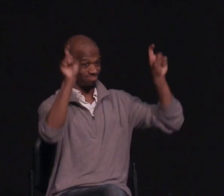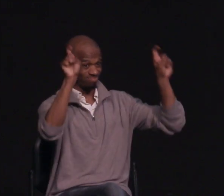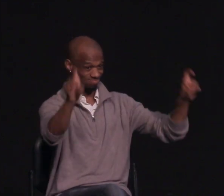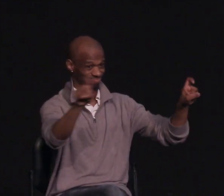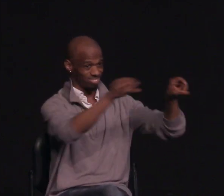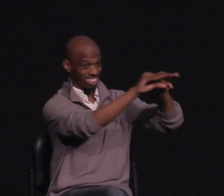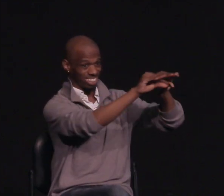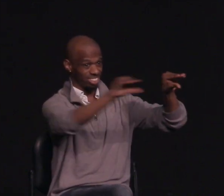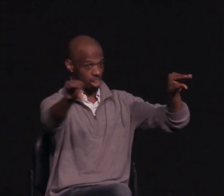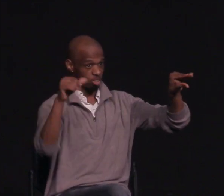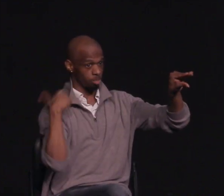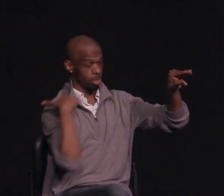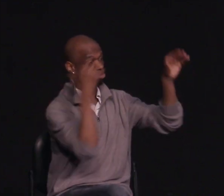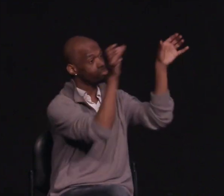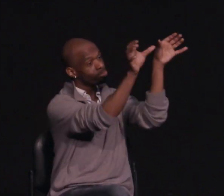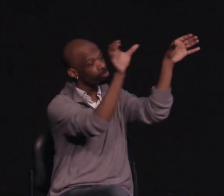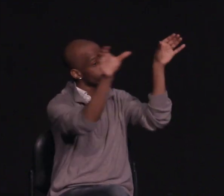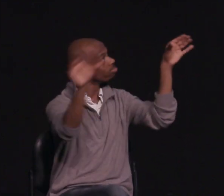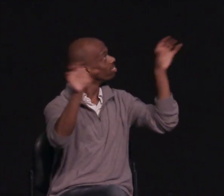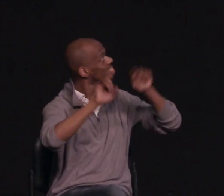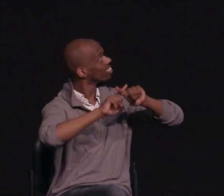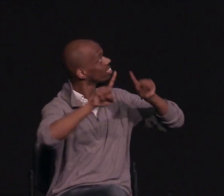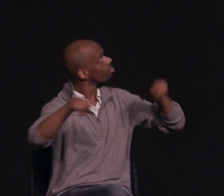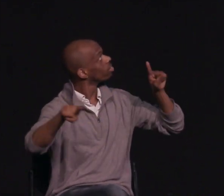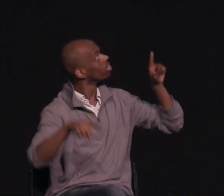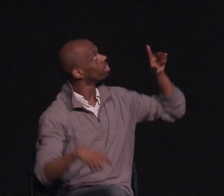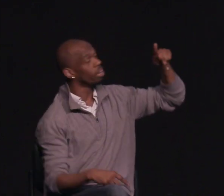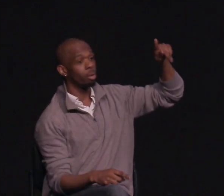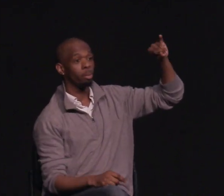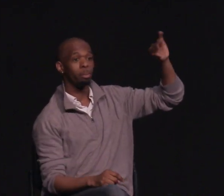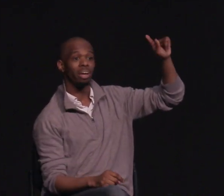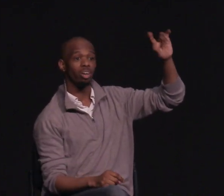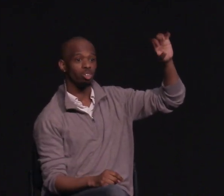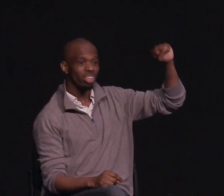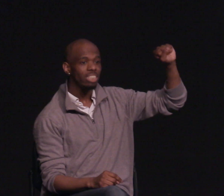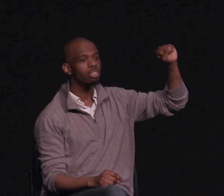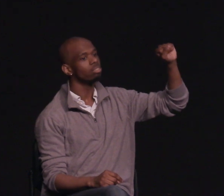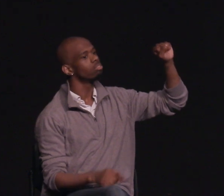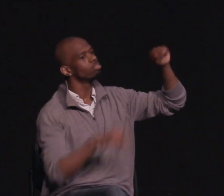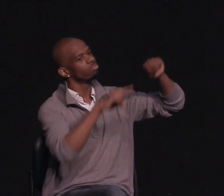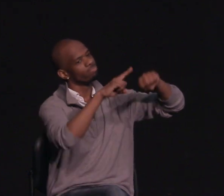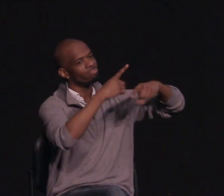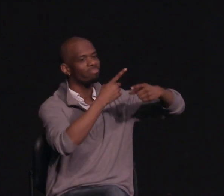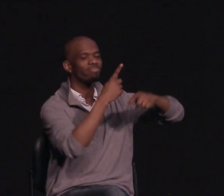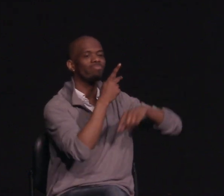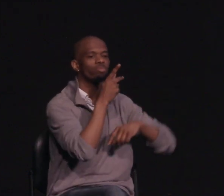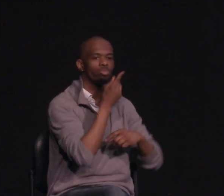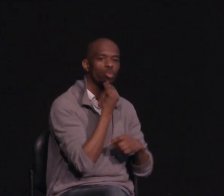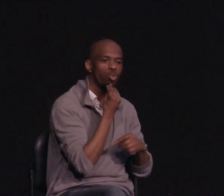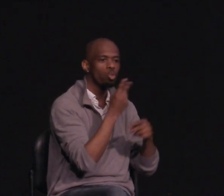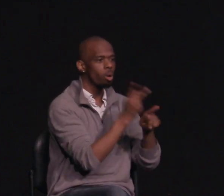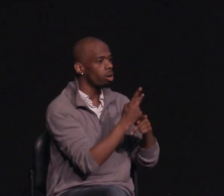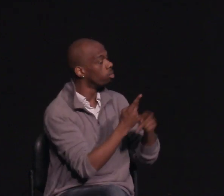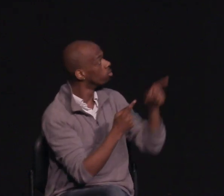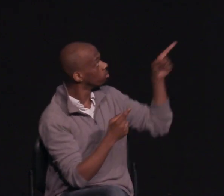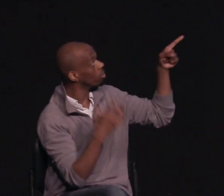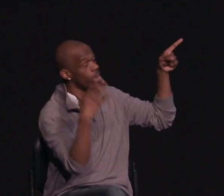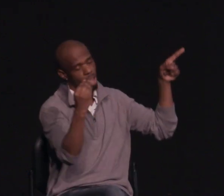fermented pickles and all the things that I was creating. And to be honest with you, there was a sense of urgency to finish